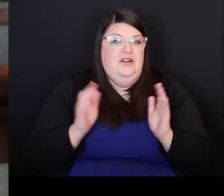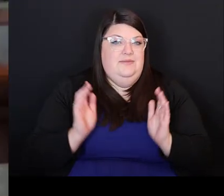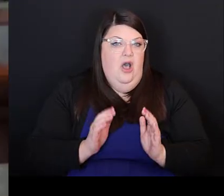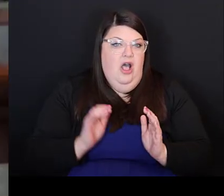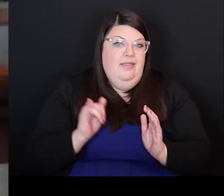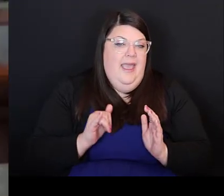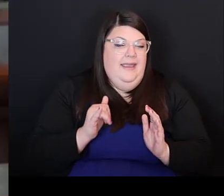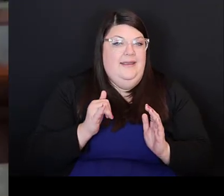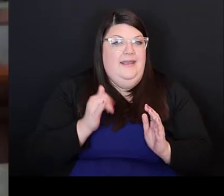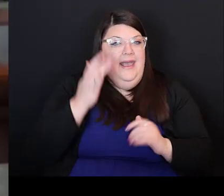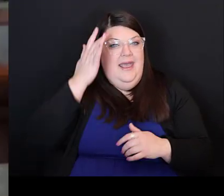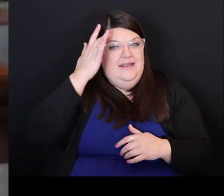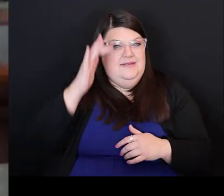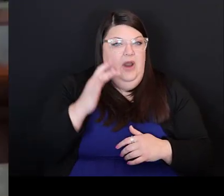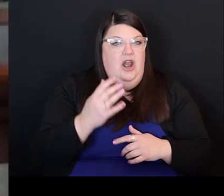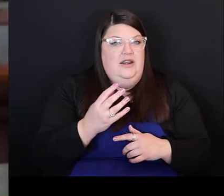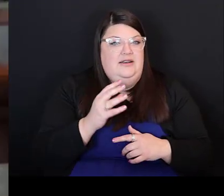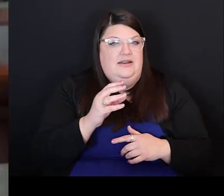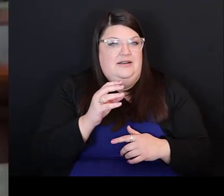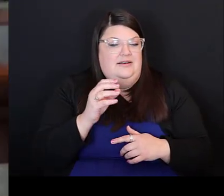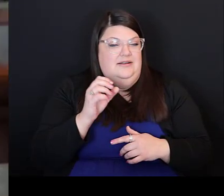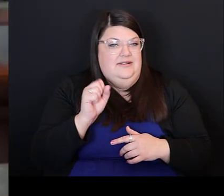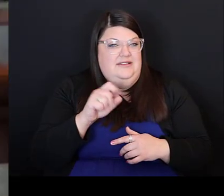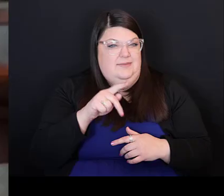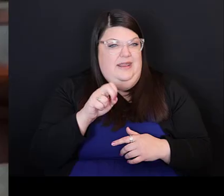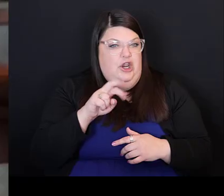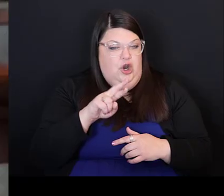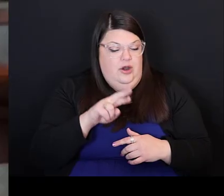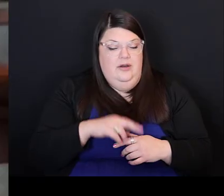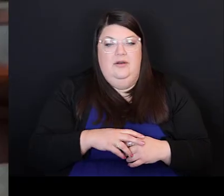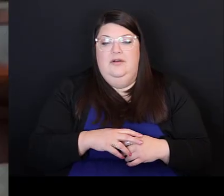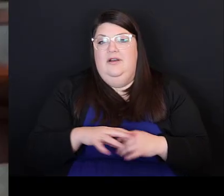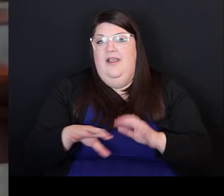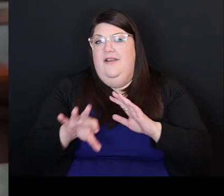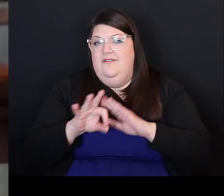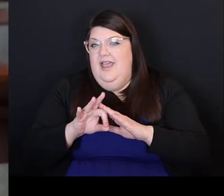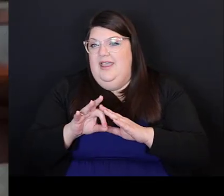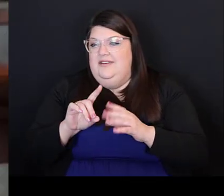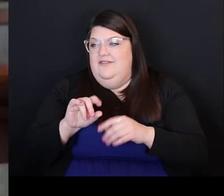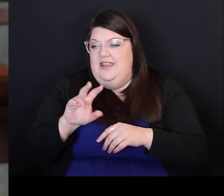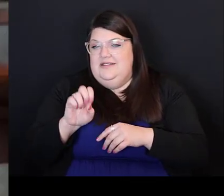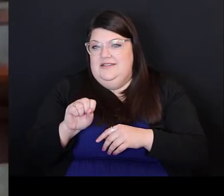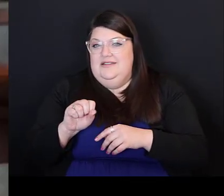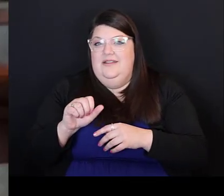Start small like a smart speaker. Select devices that friends and family are using so they can better support you.